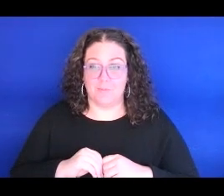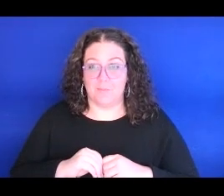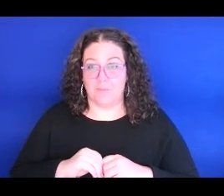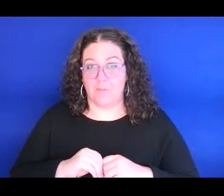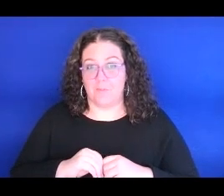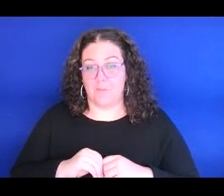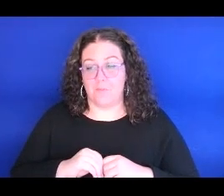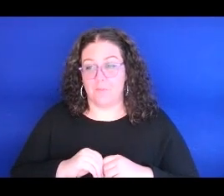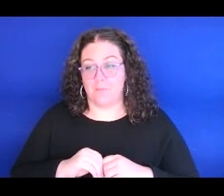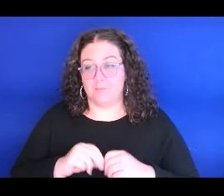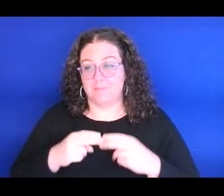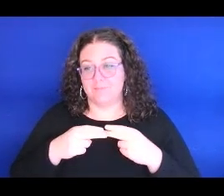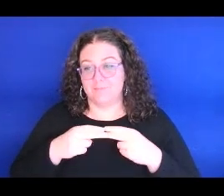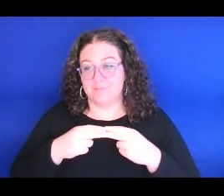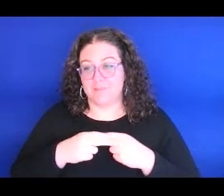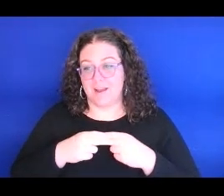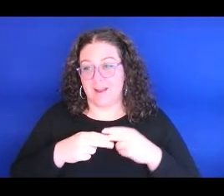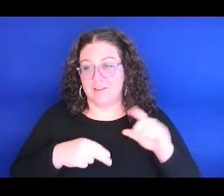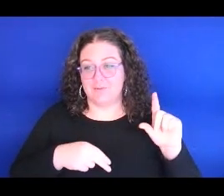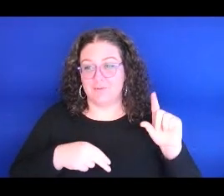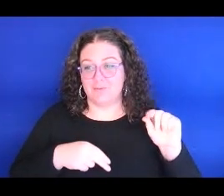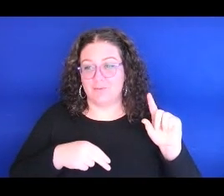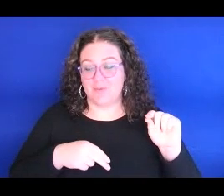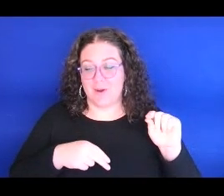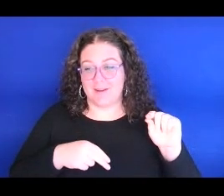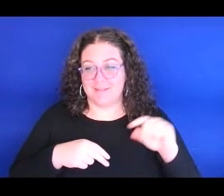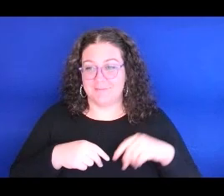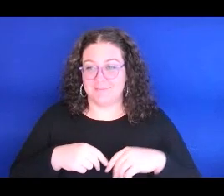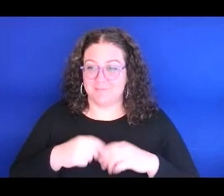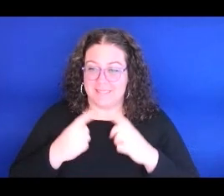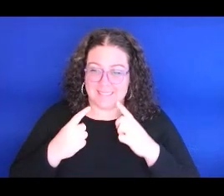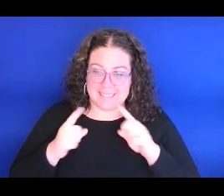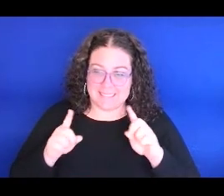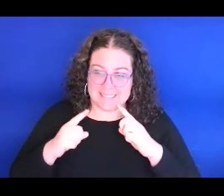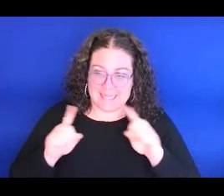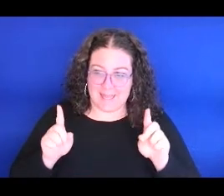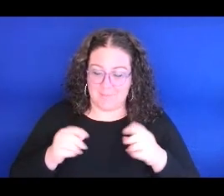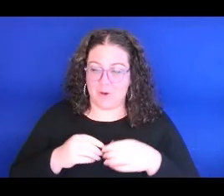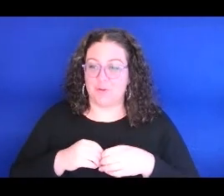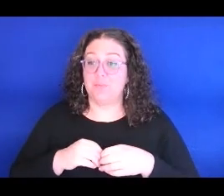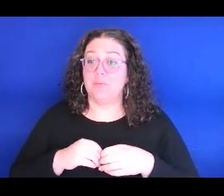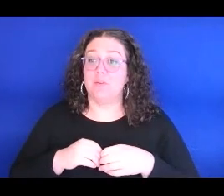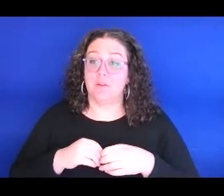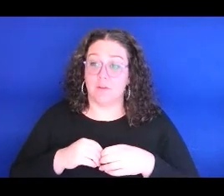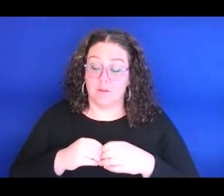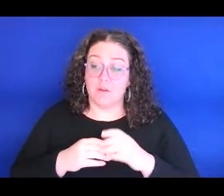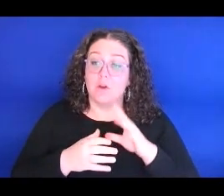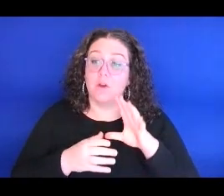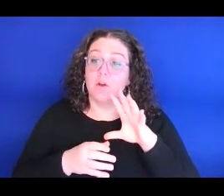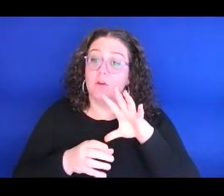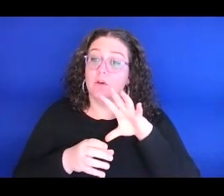Slide 20, Disclaimer. The contents of this presentation were developed